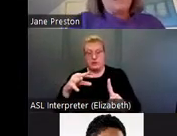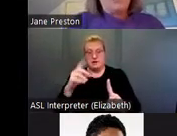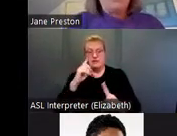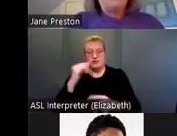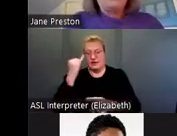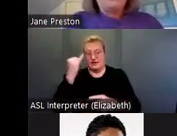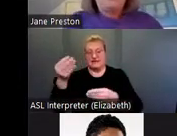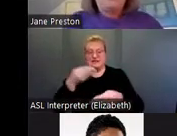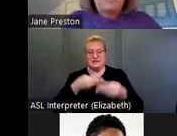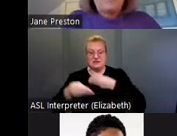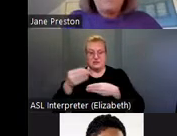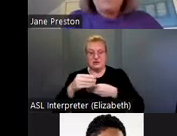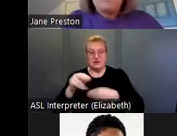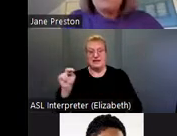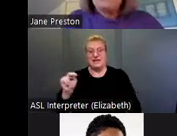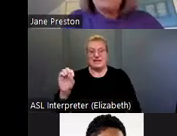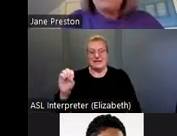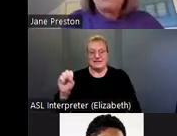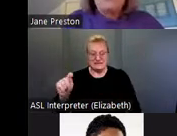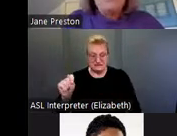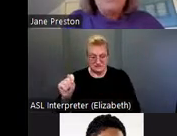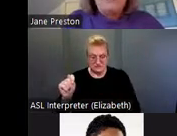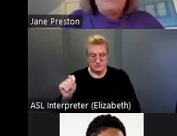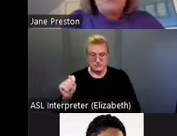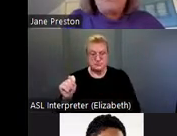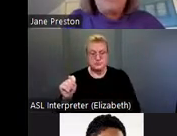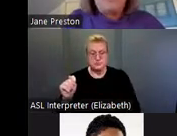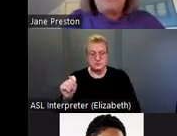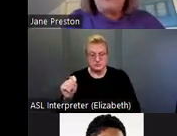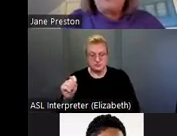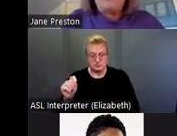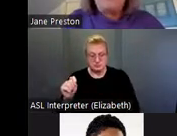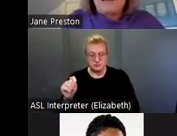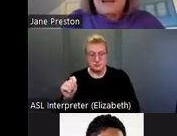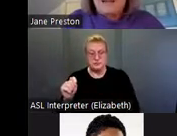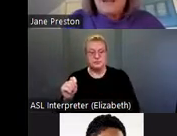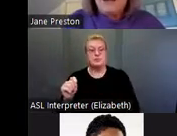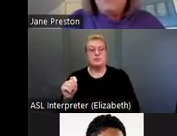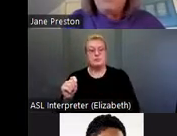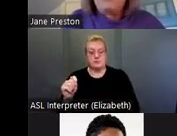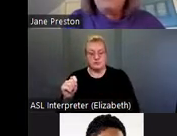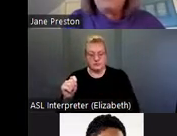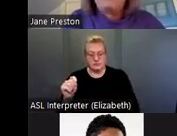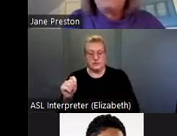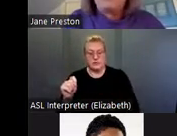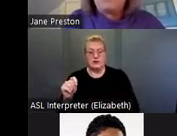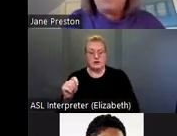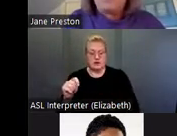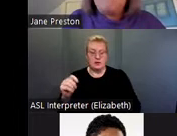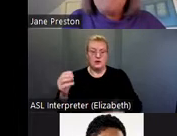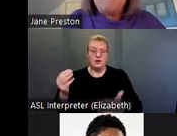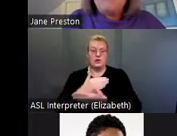It is also known as NEST, so you'll hear a lot of references to NEST, the New England States Touring program.